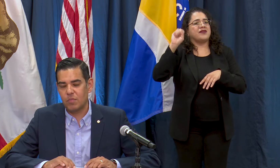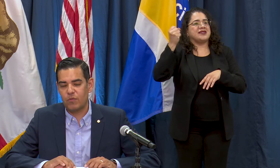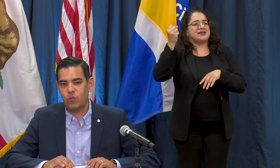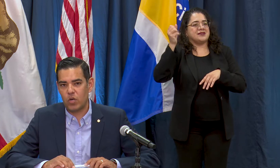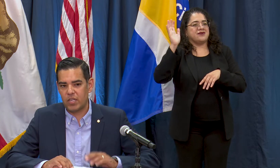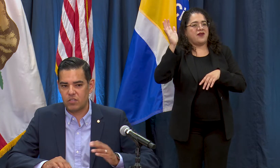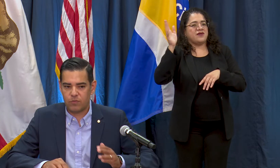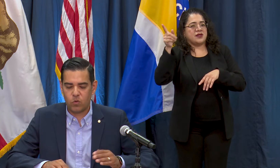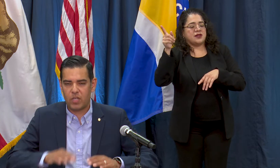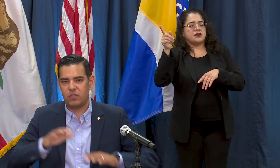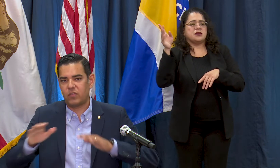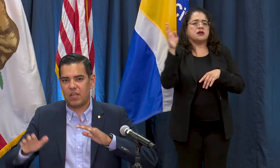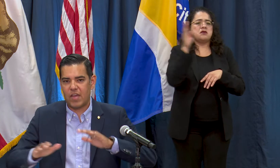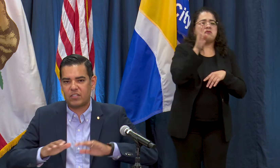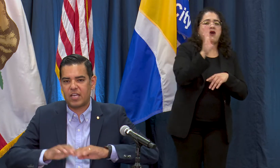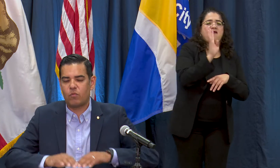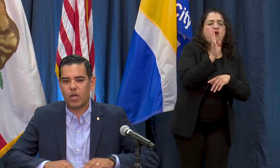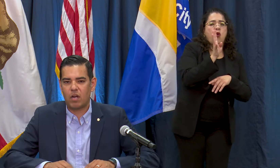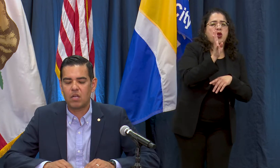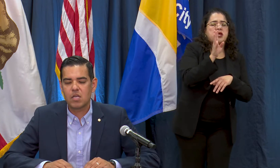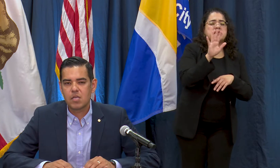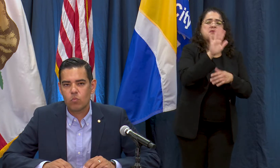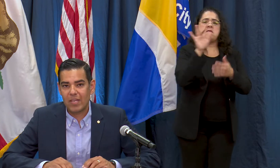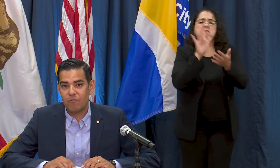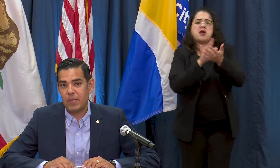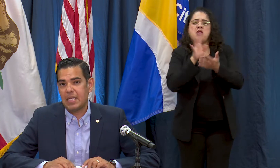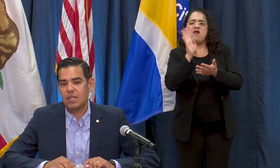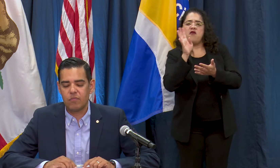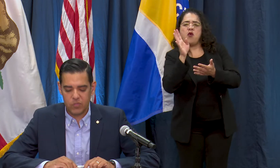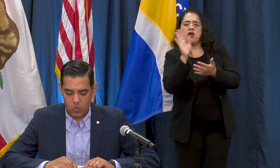mid 40's, in the 40's and that's kind of where we have been and so we're